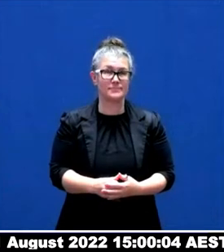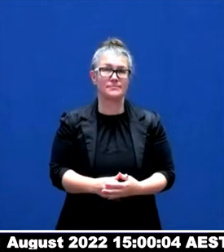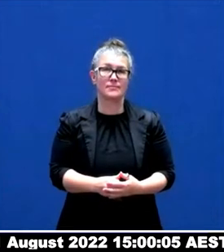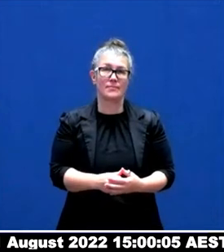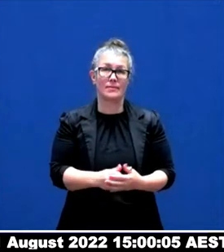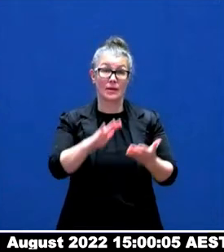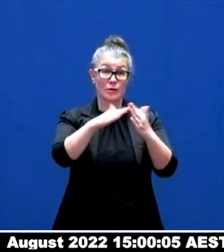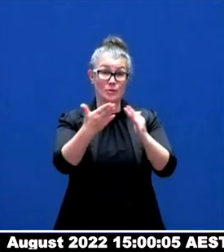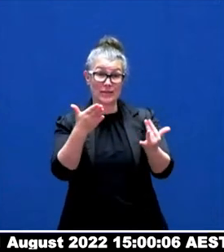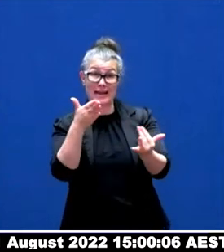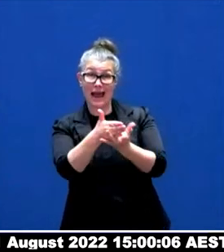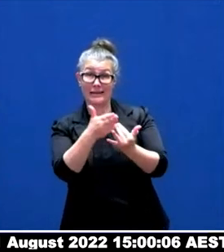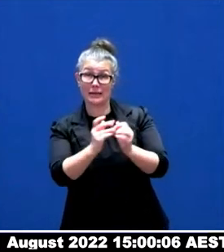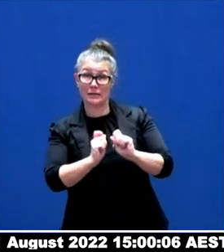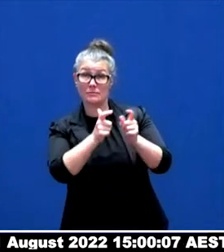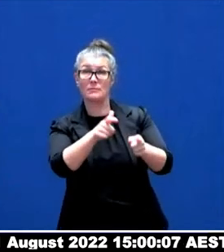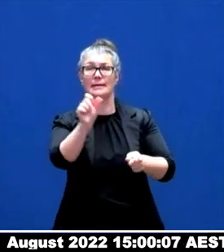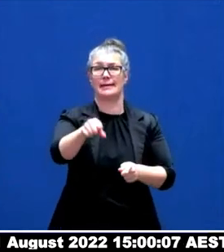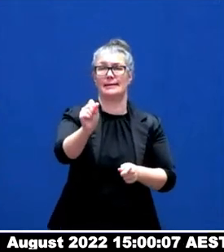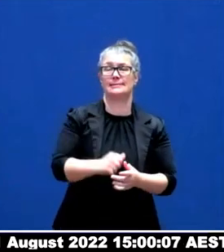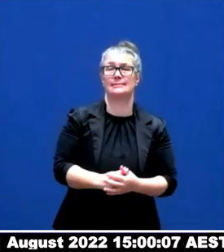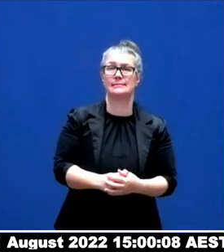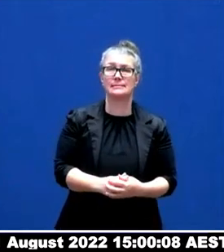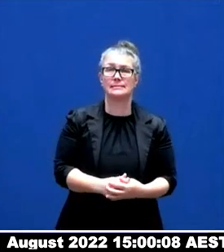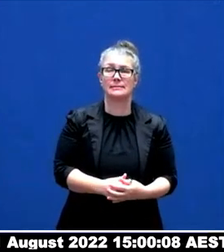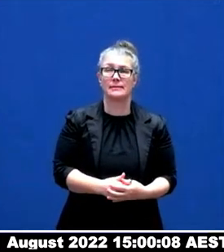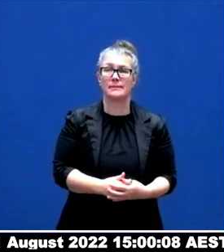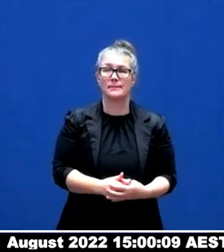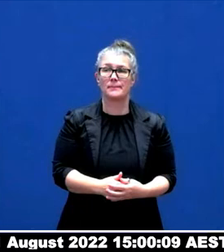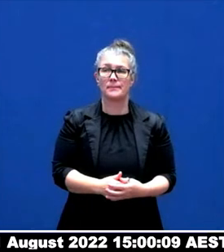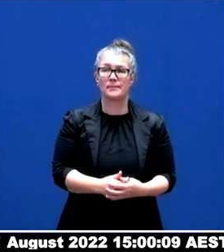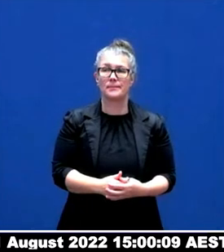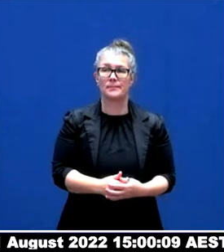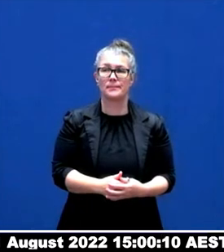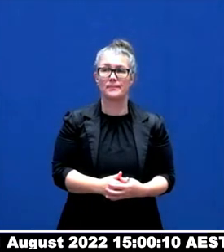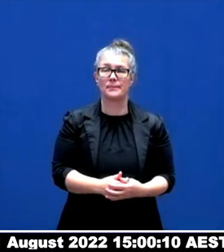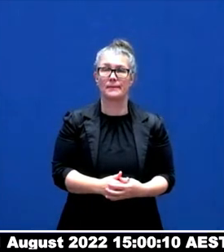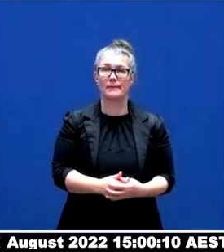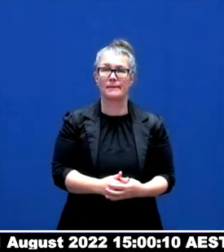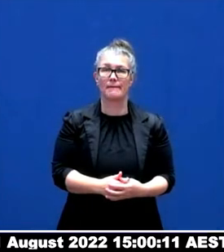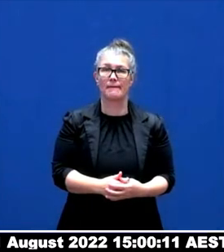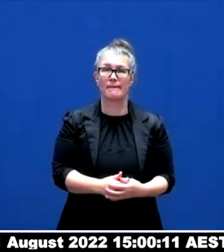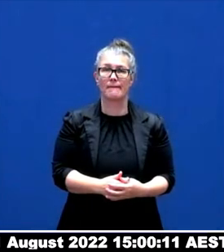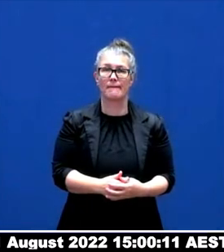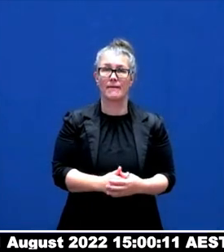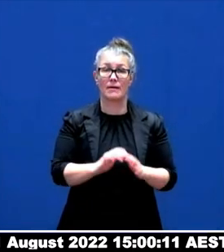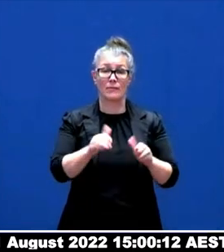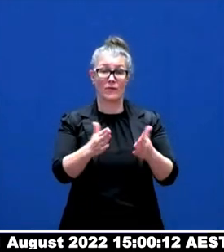Yes. And providing support to improve living skills?